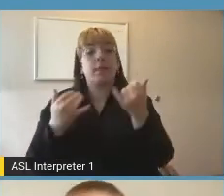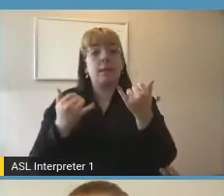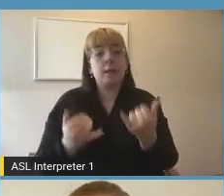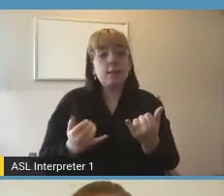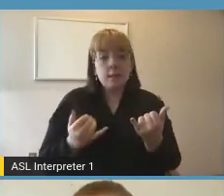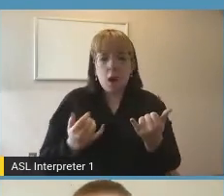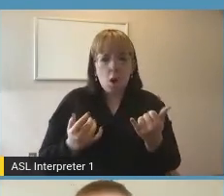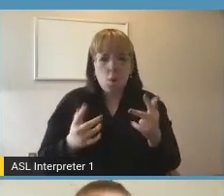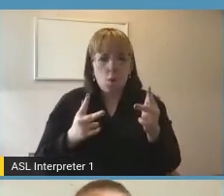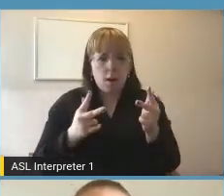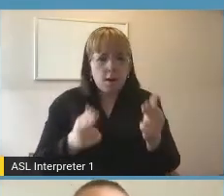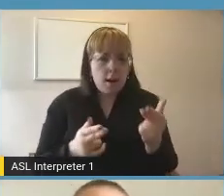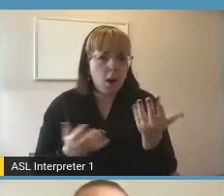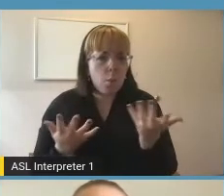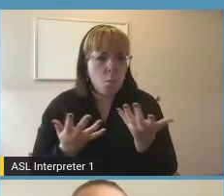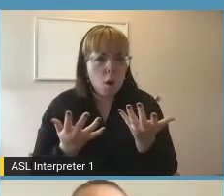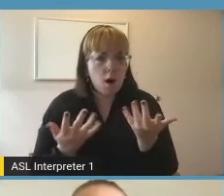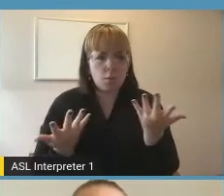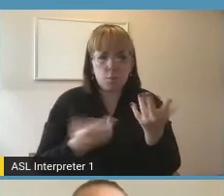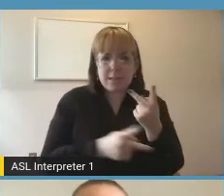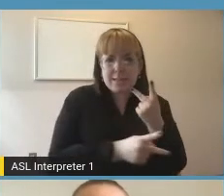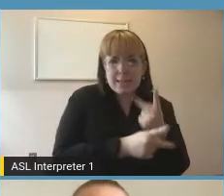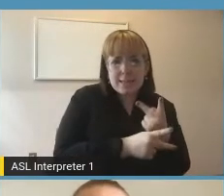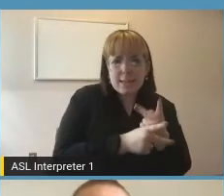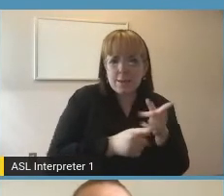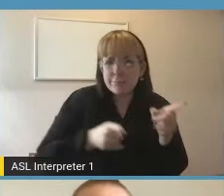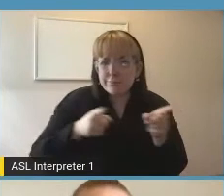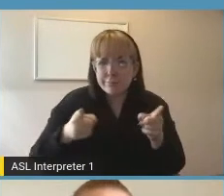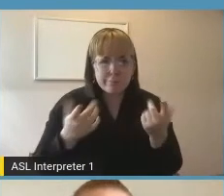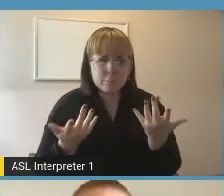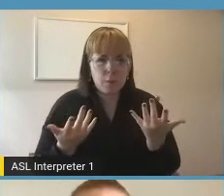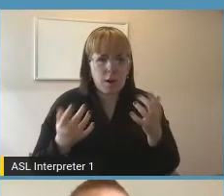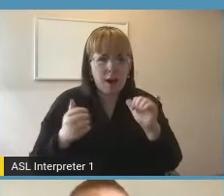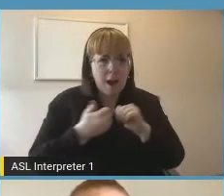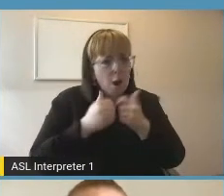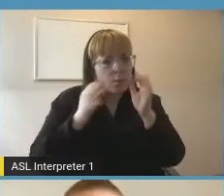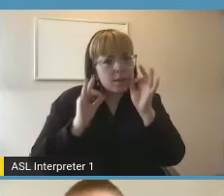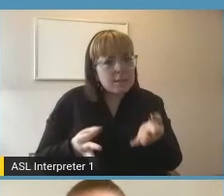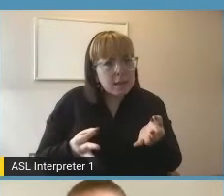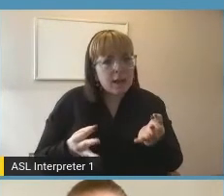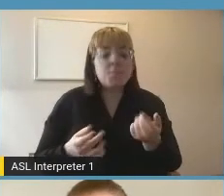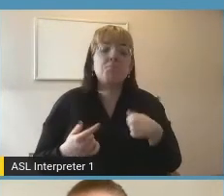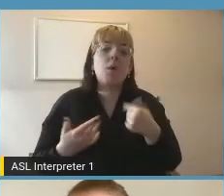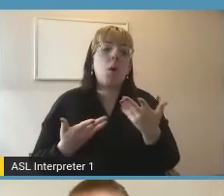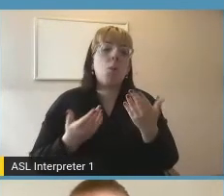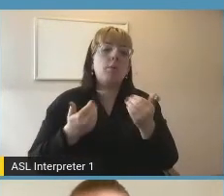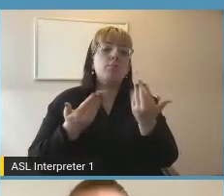and what to keep. So I'm going to give you an example. I am going to play for you an